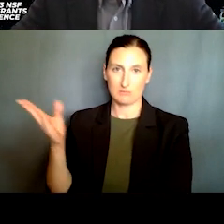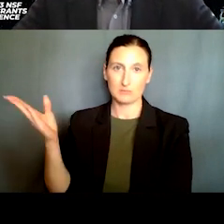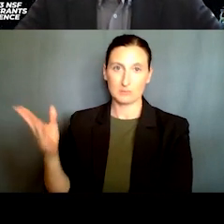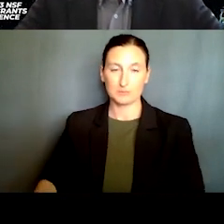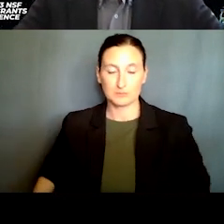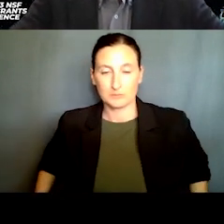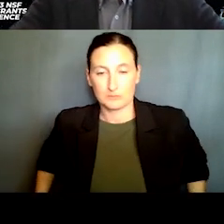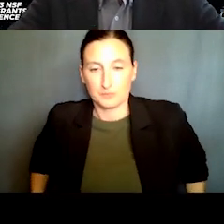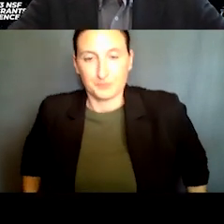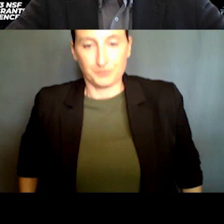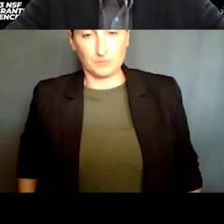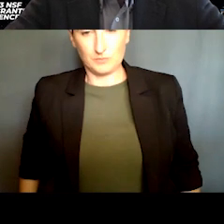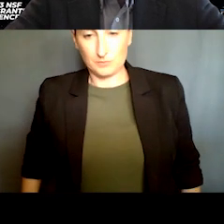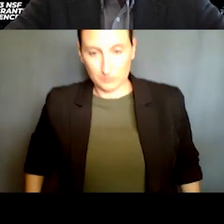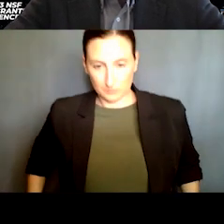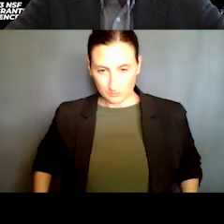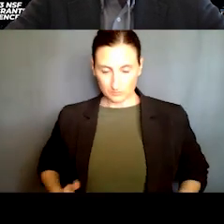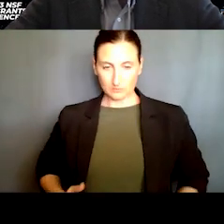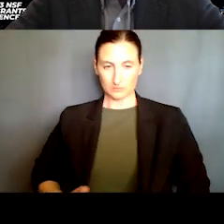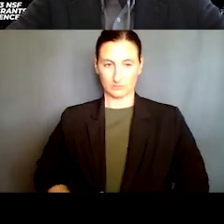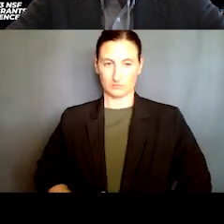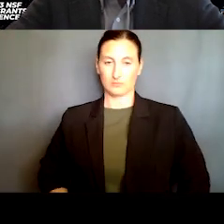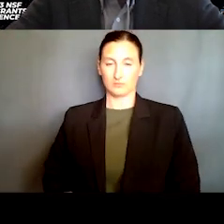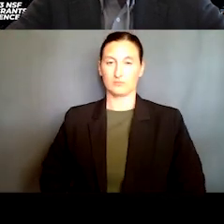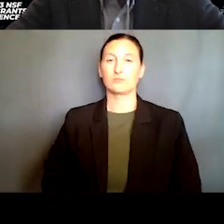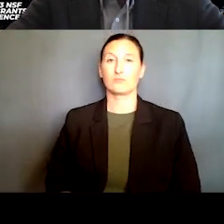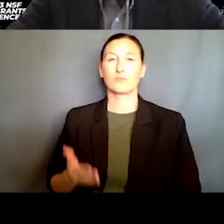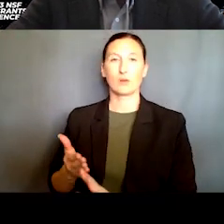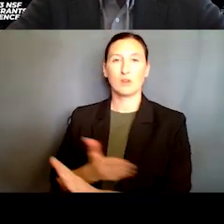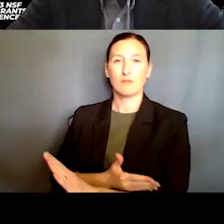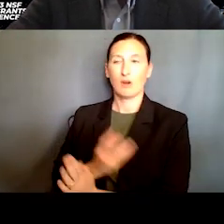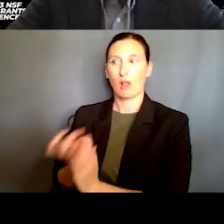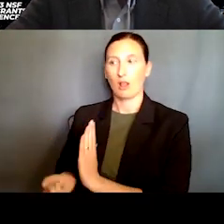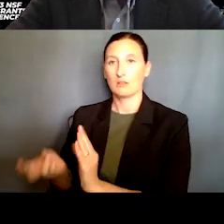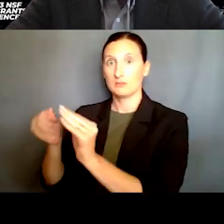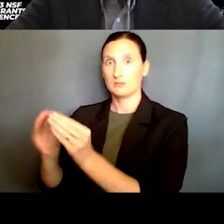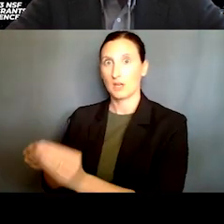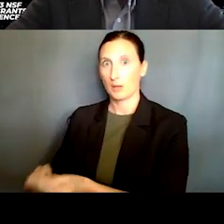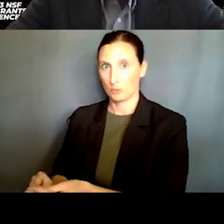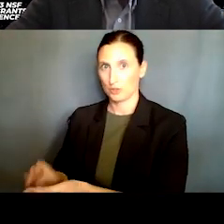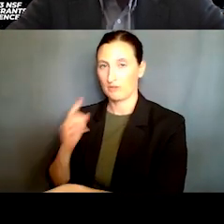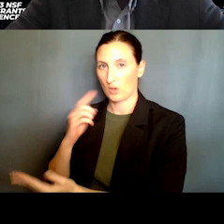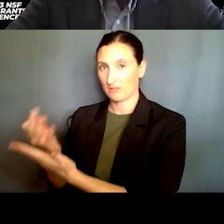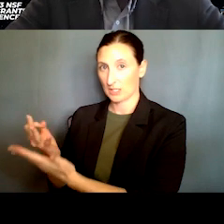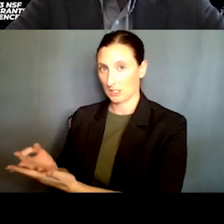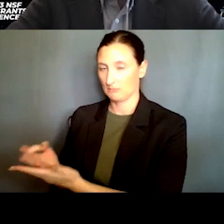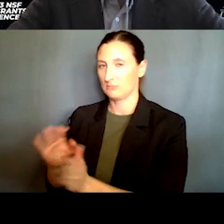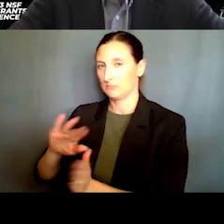All right, before we get into a little bit more numbers about what NSF funding numbers,